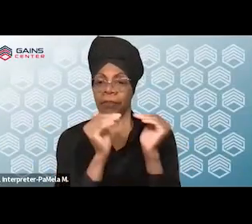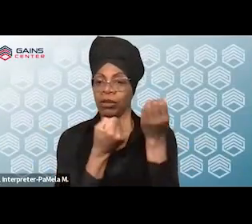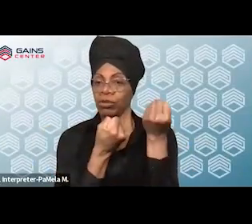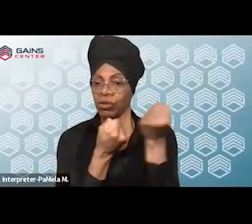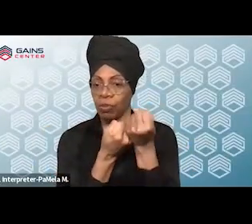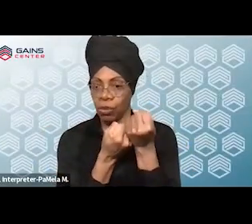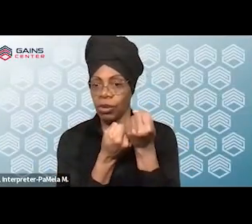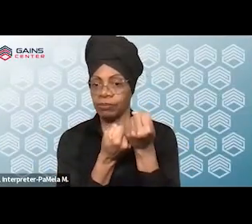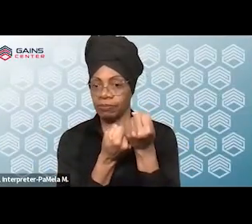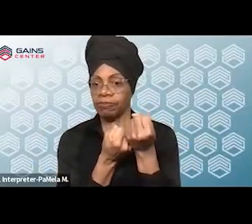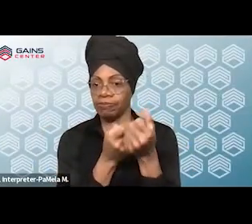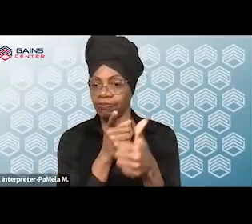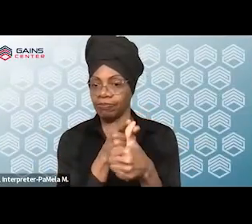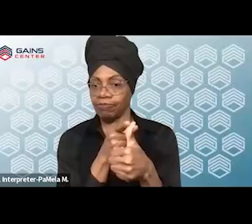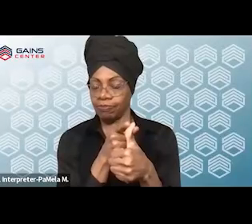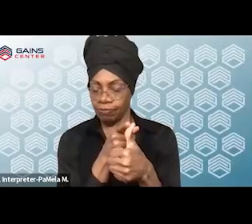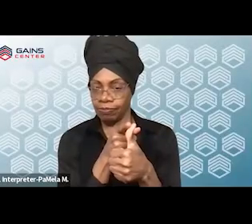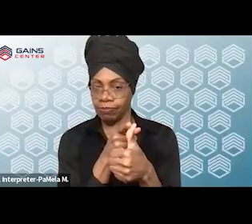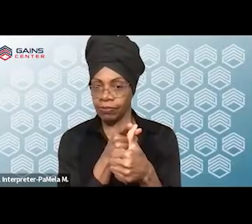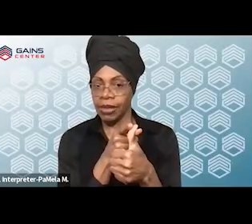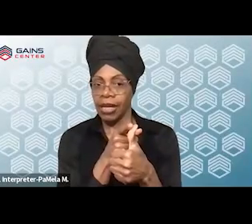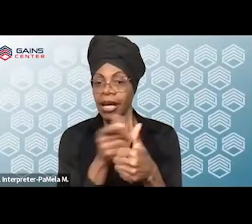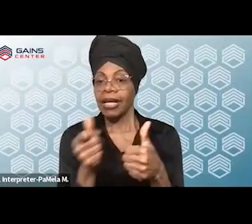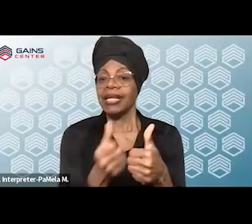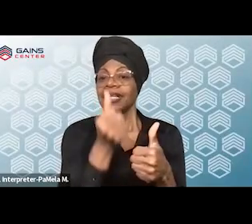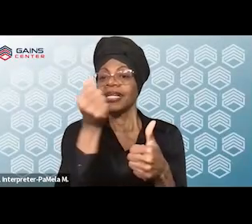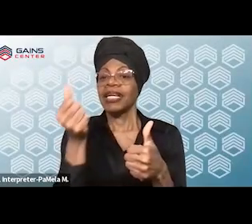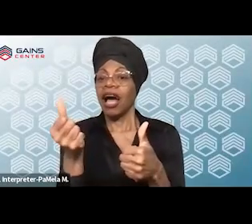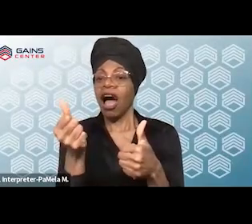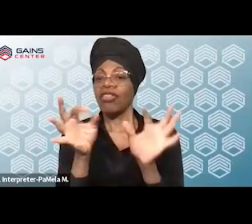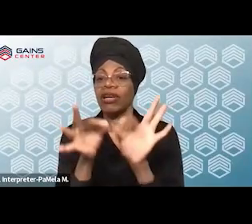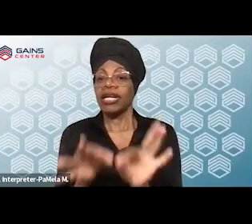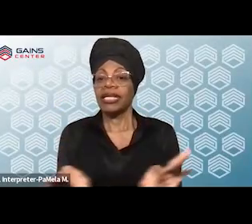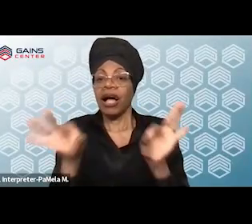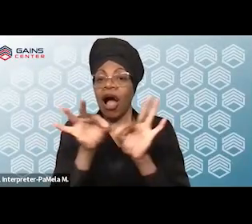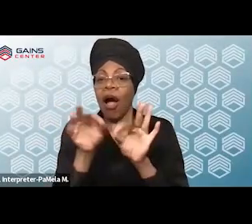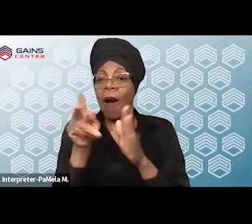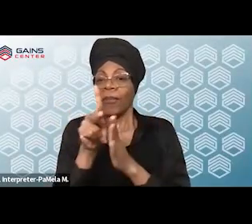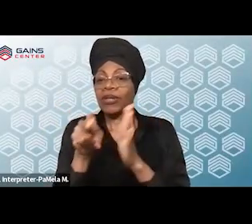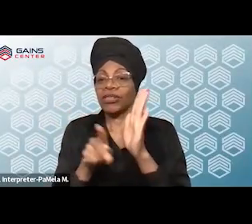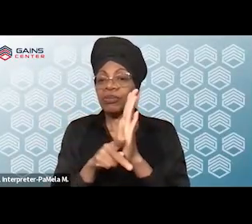And then to look at these other key principles of informed care